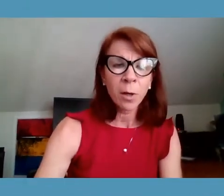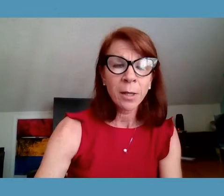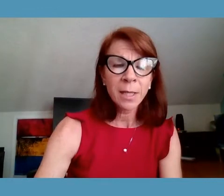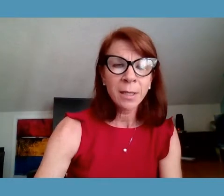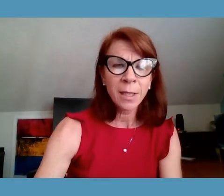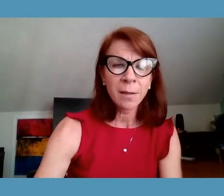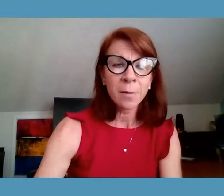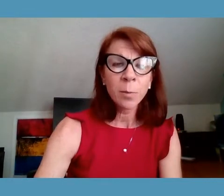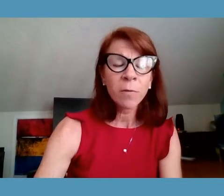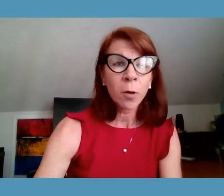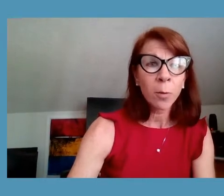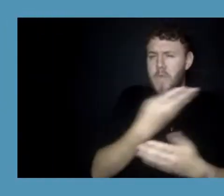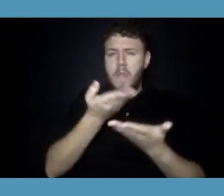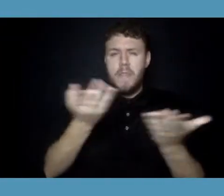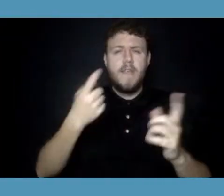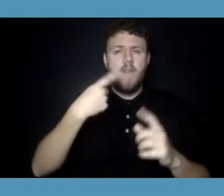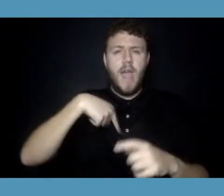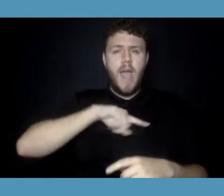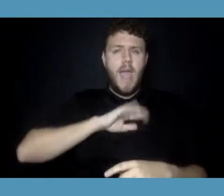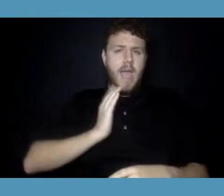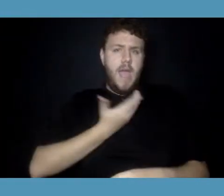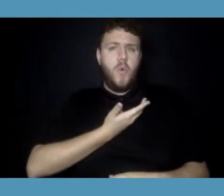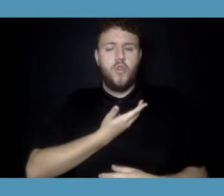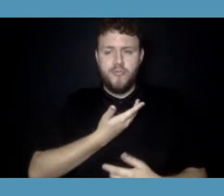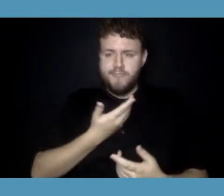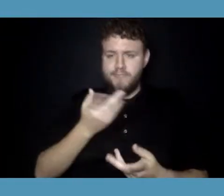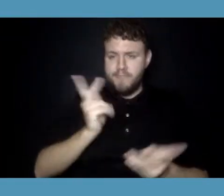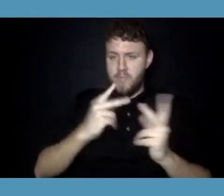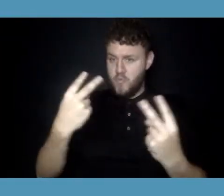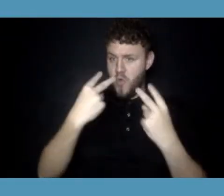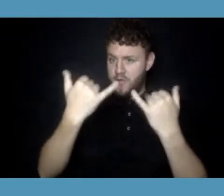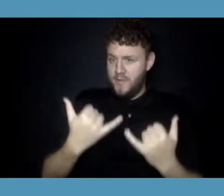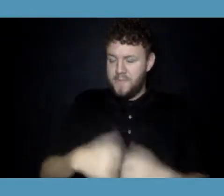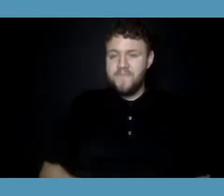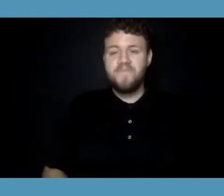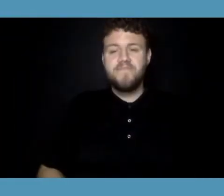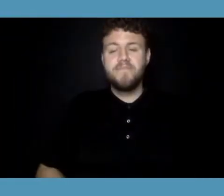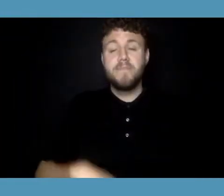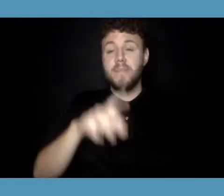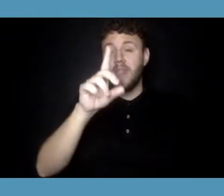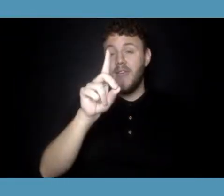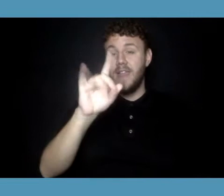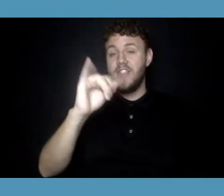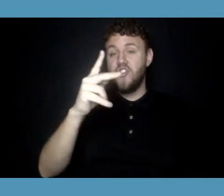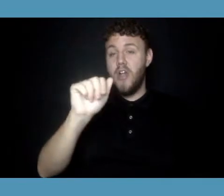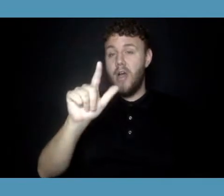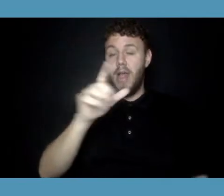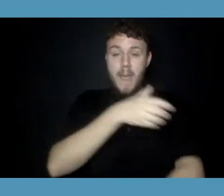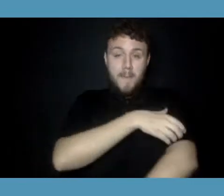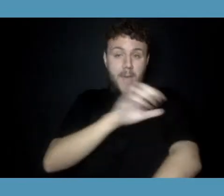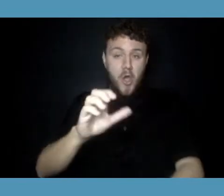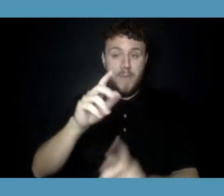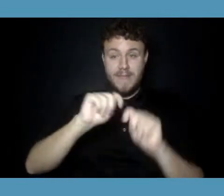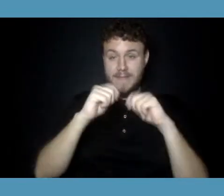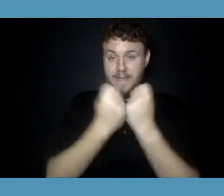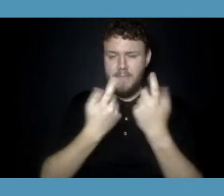our attendees before we begin our program. The Digital Empowerment leadership team chose digital accessibility and